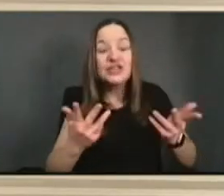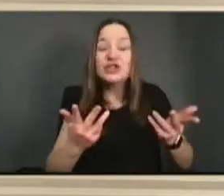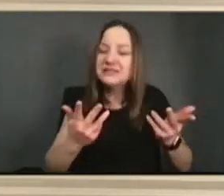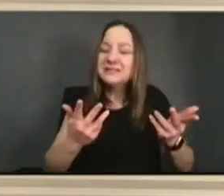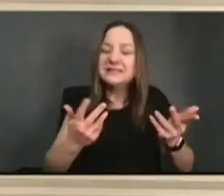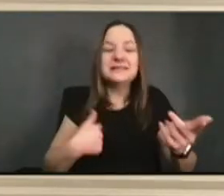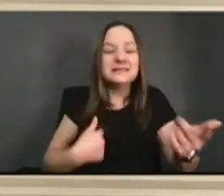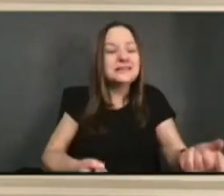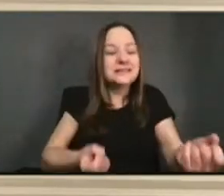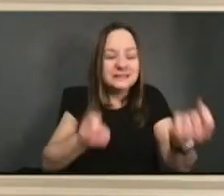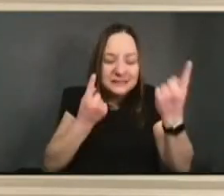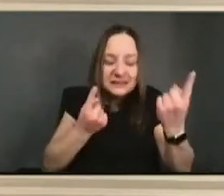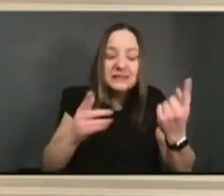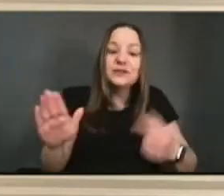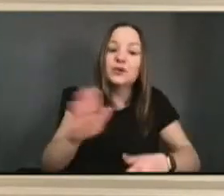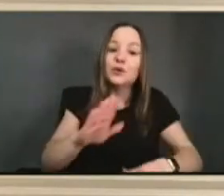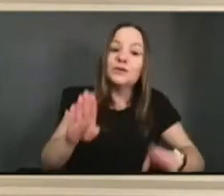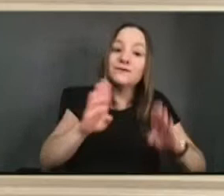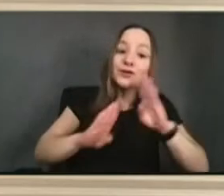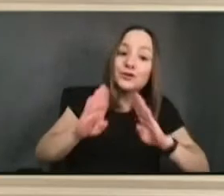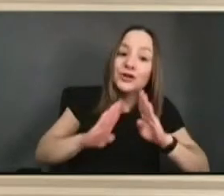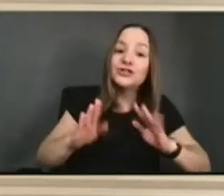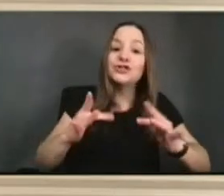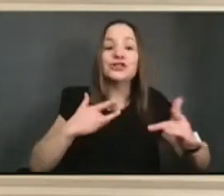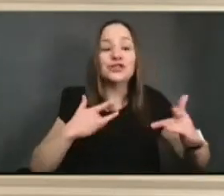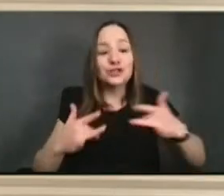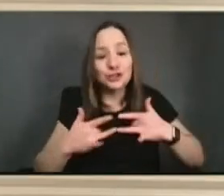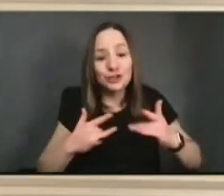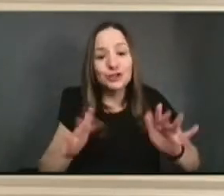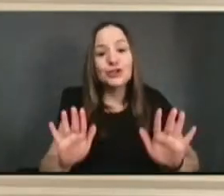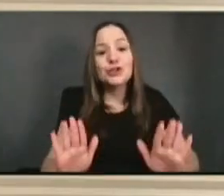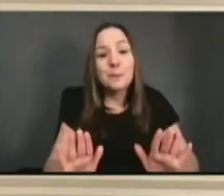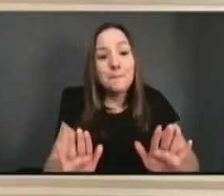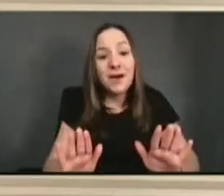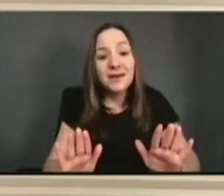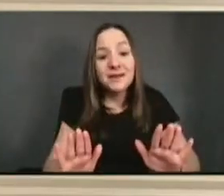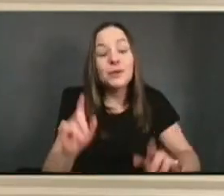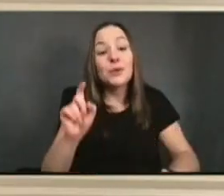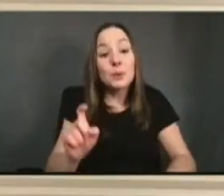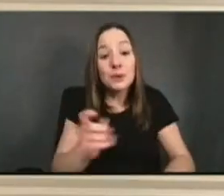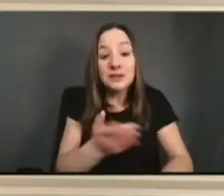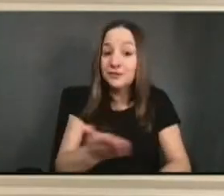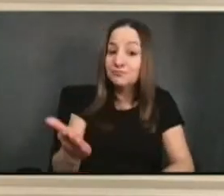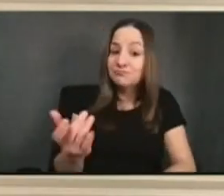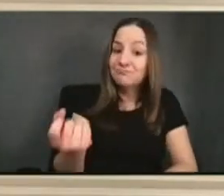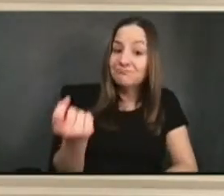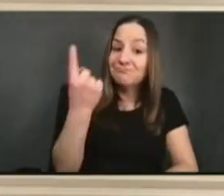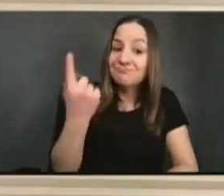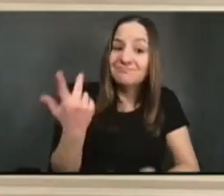failed. I get it. I understand your concerns your frustrations.